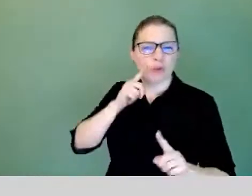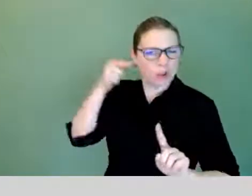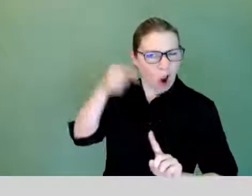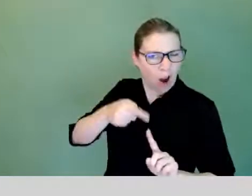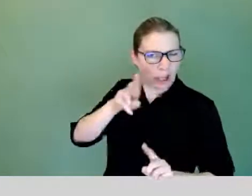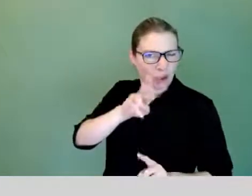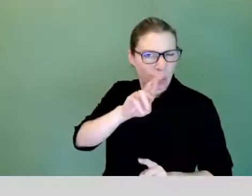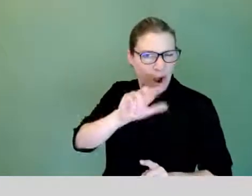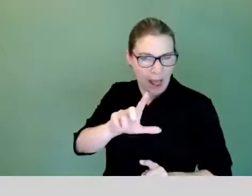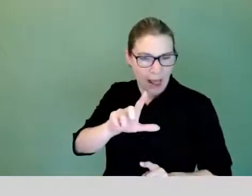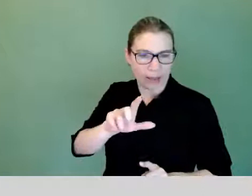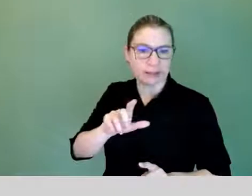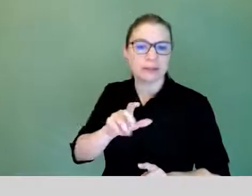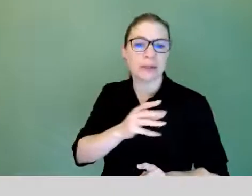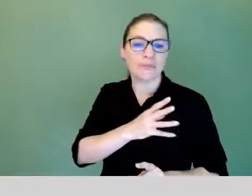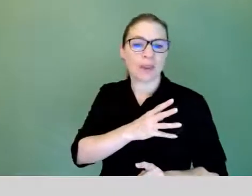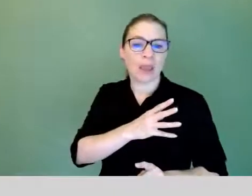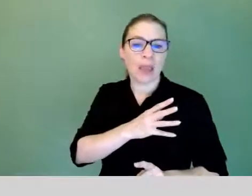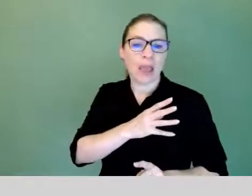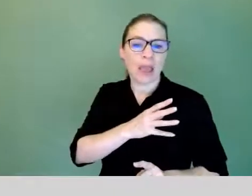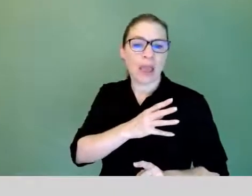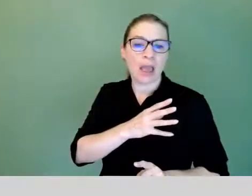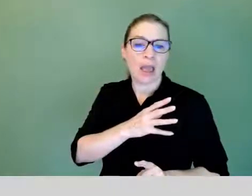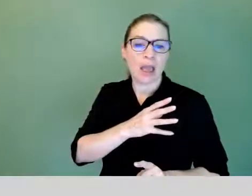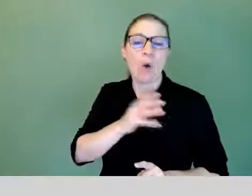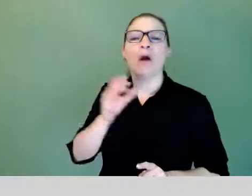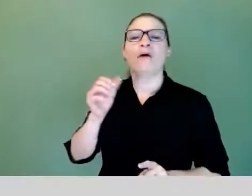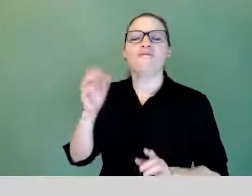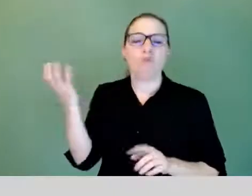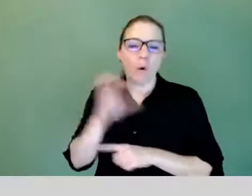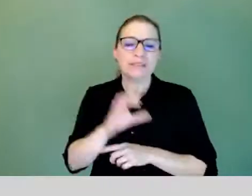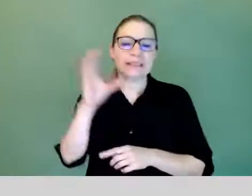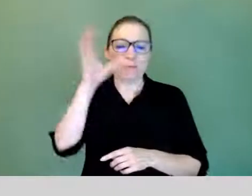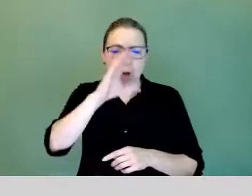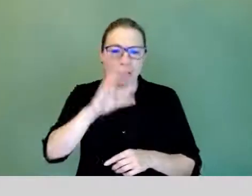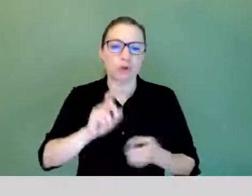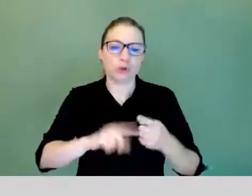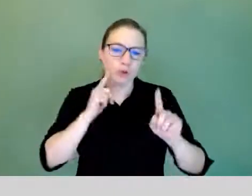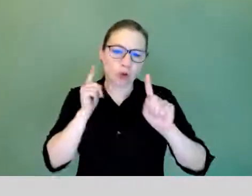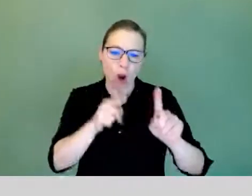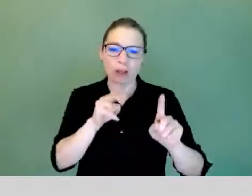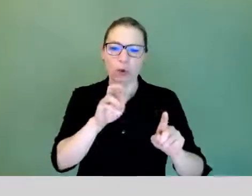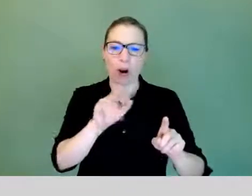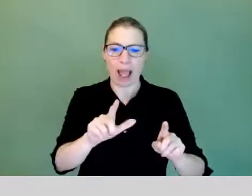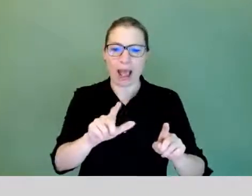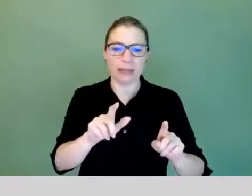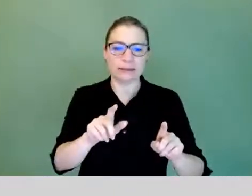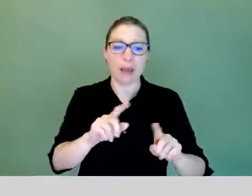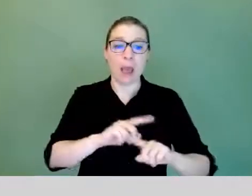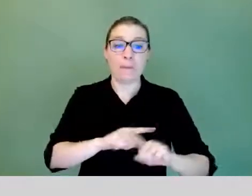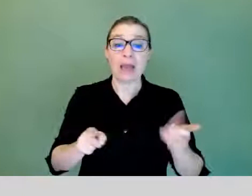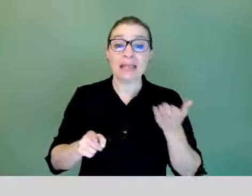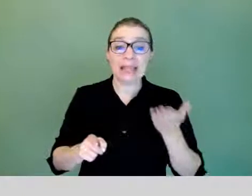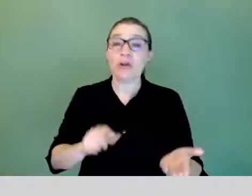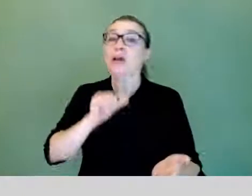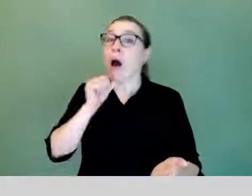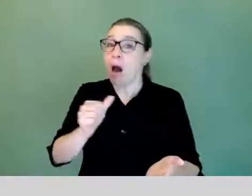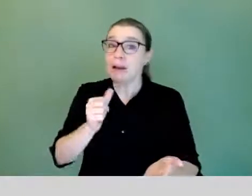and admin rights are required for access to the admin page. But in this case, since it is unauthenticated,